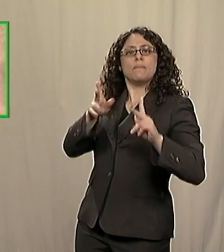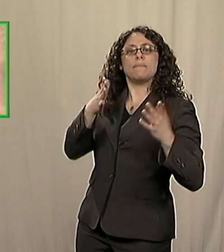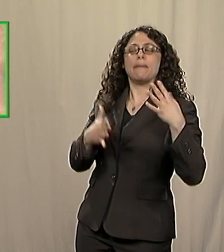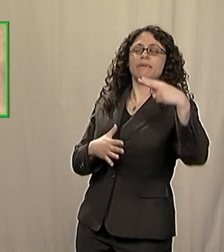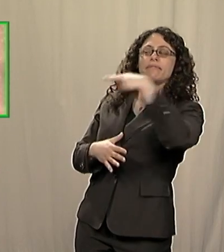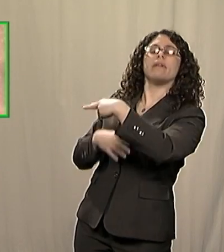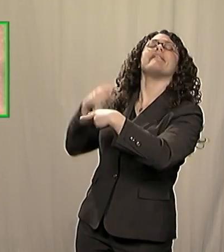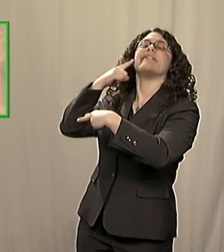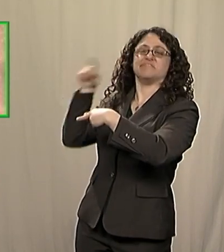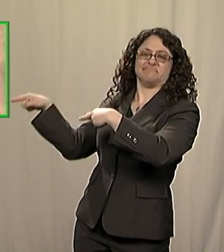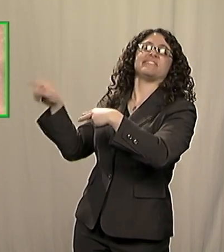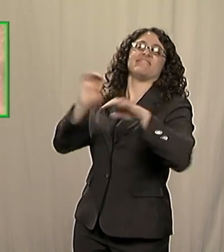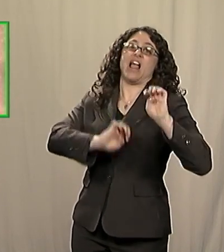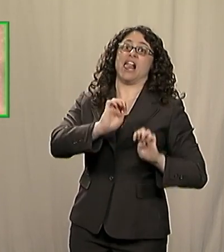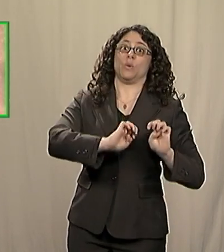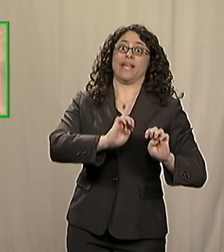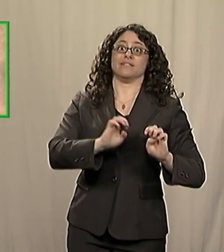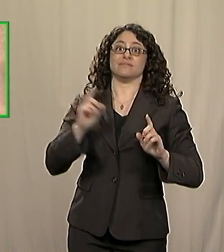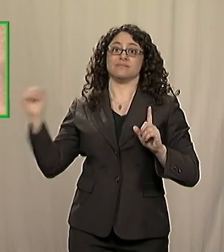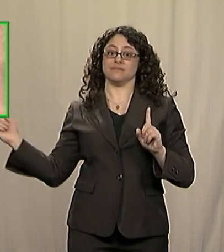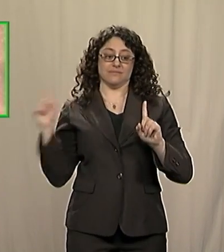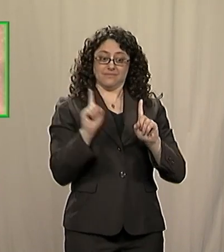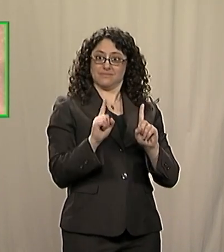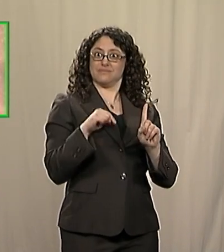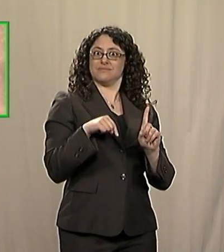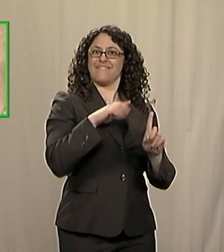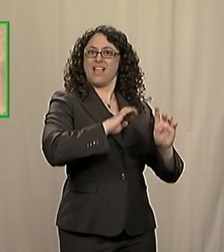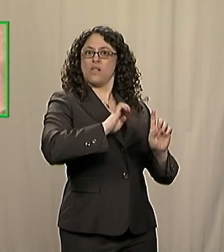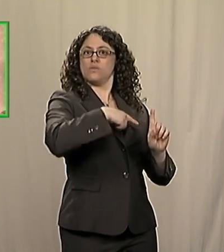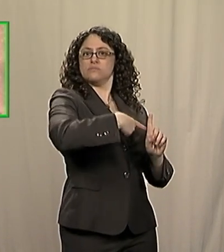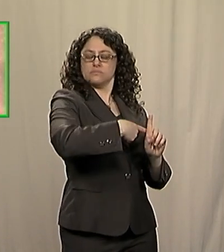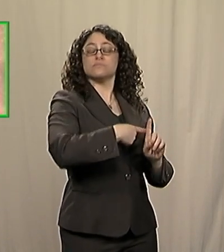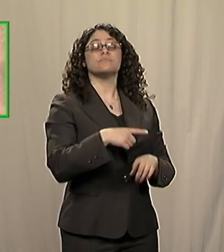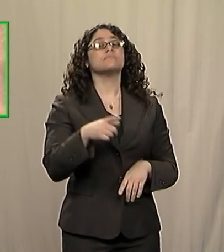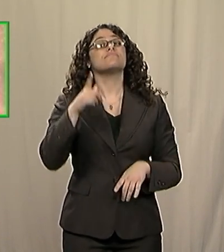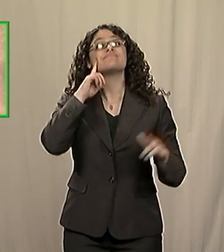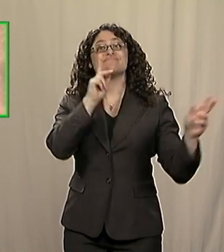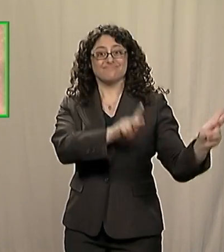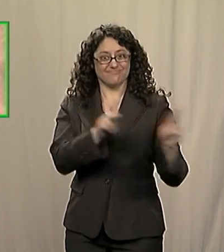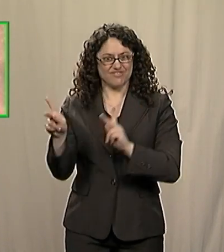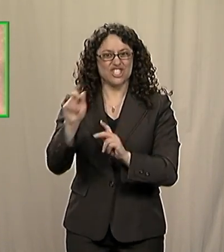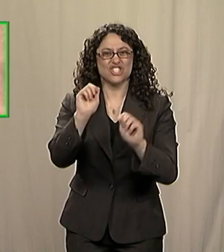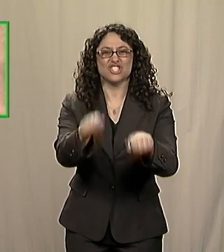perhaps if an interpreter is in the situation with another professional, they may be perceived